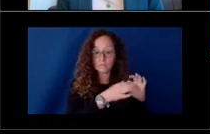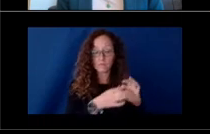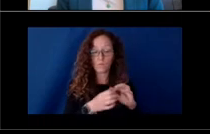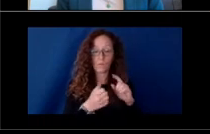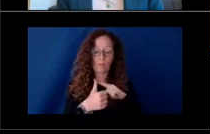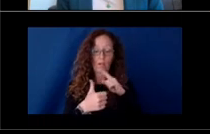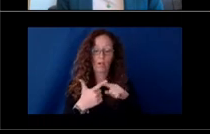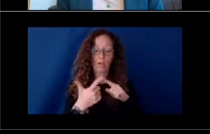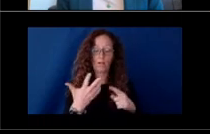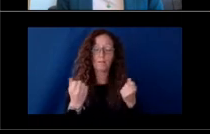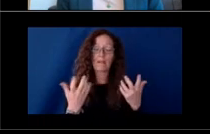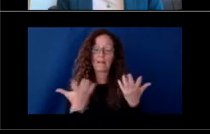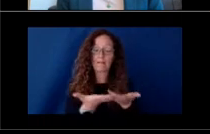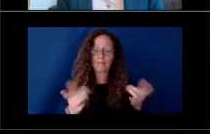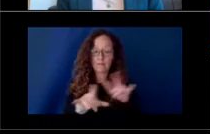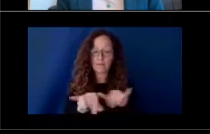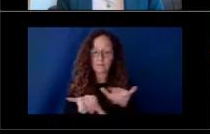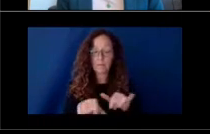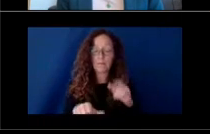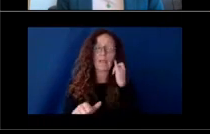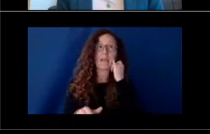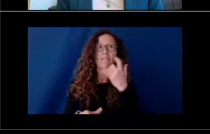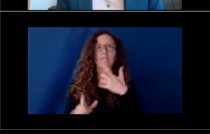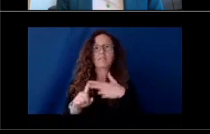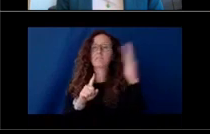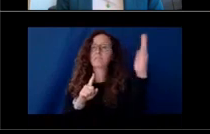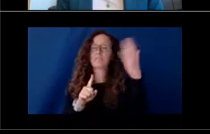and a power blackout? We've got a couple of questions that have dealt with power outages